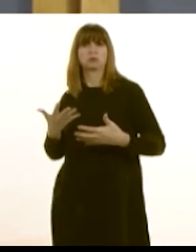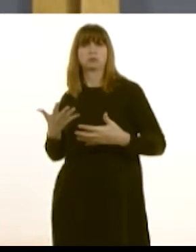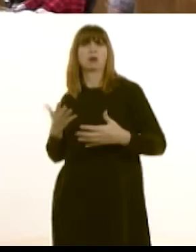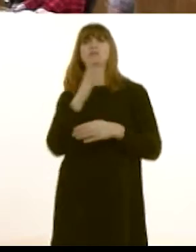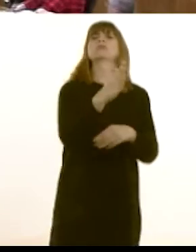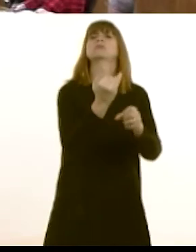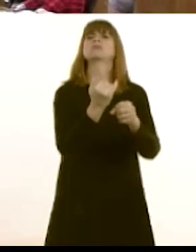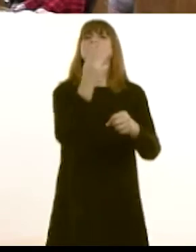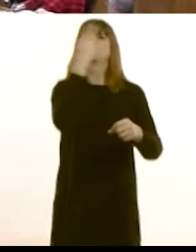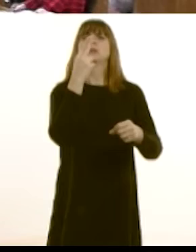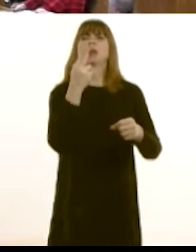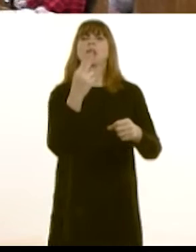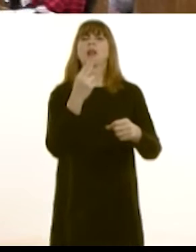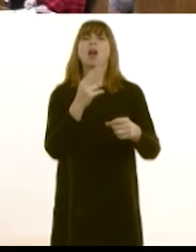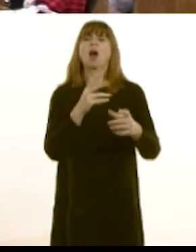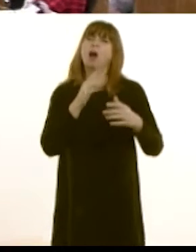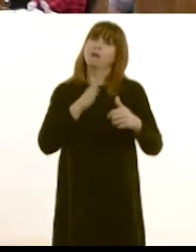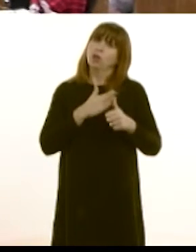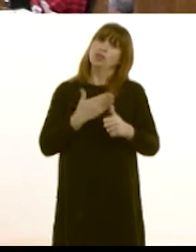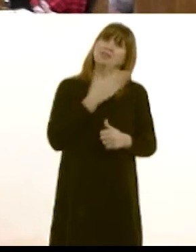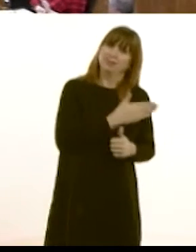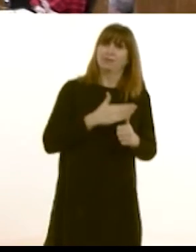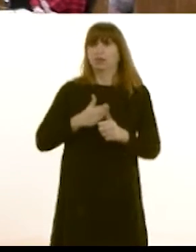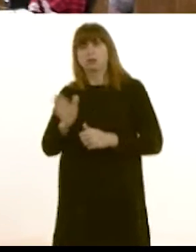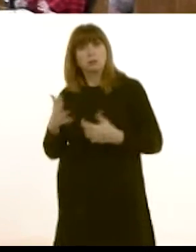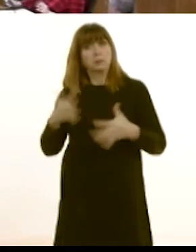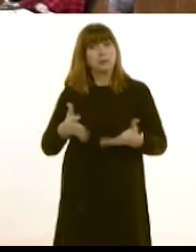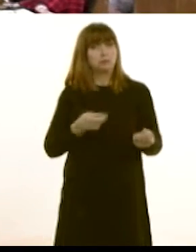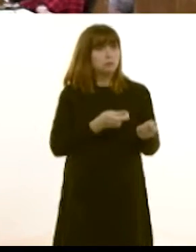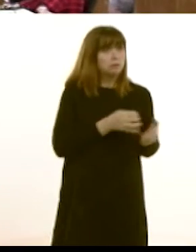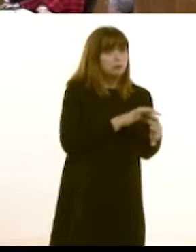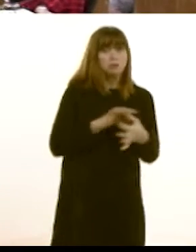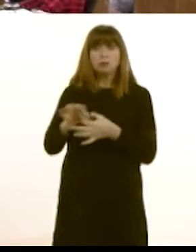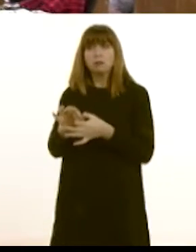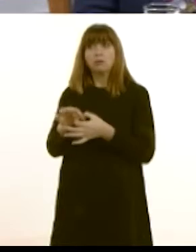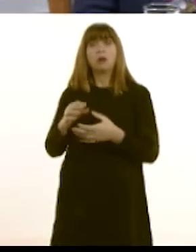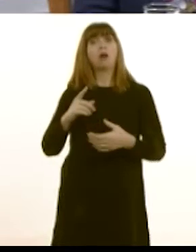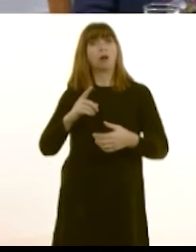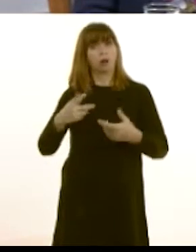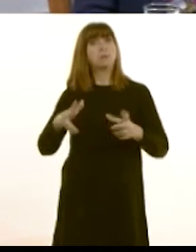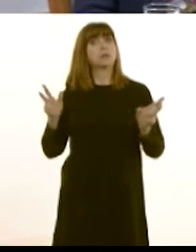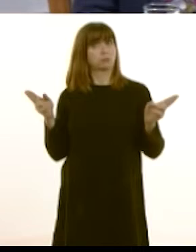Carwyn Jones: If you look at delayed transfers of care, they are reducing in Wales. Iím glad to see that theyíre coming down.